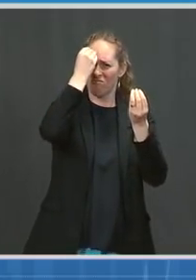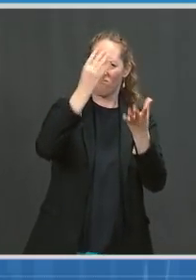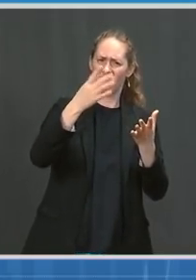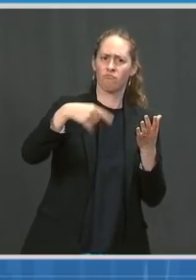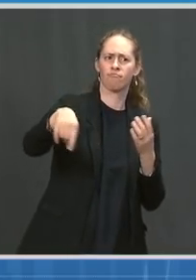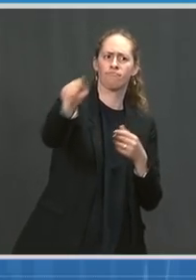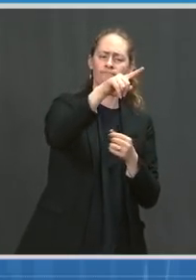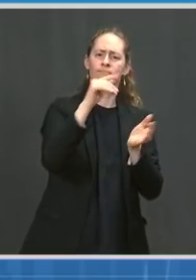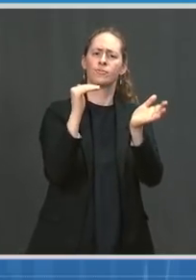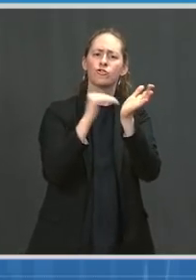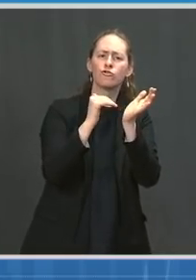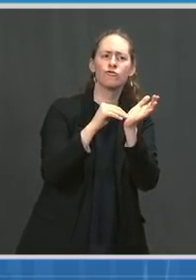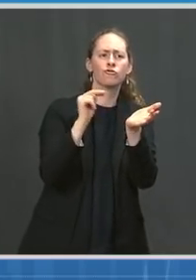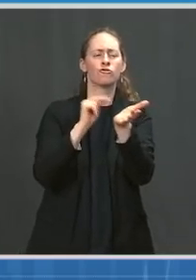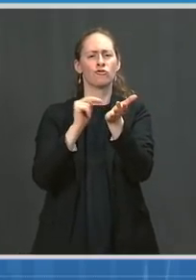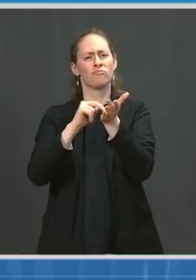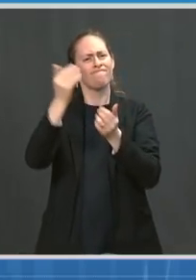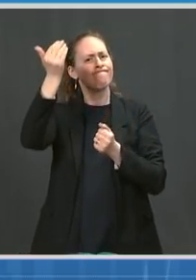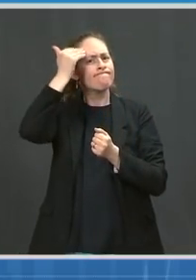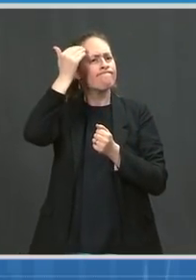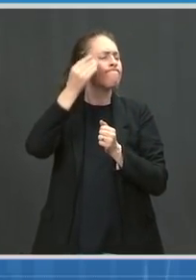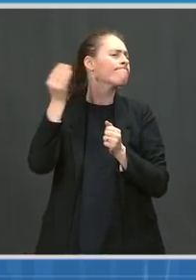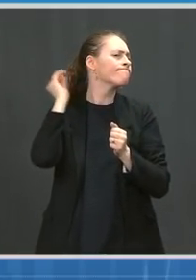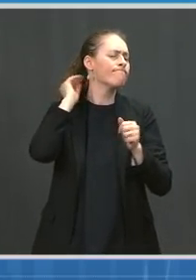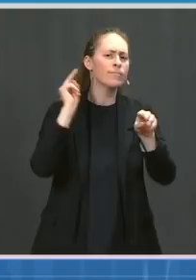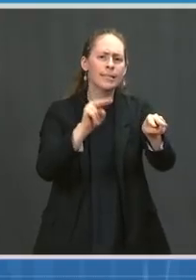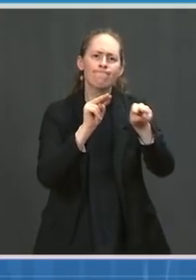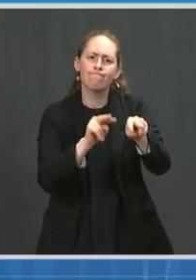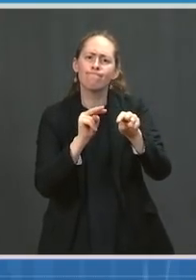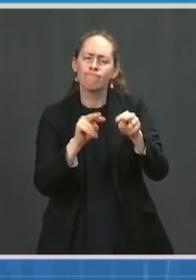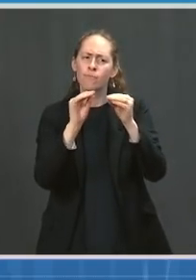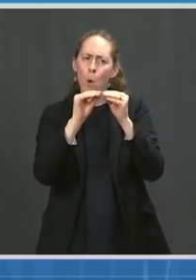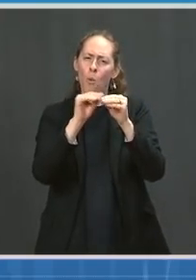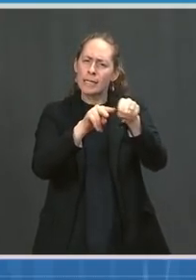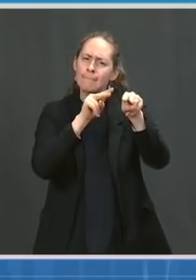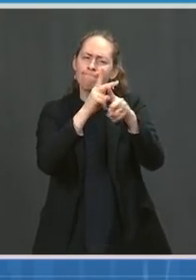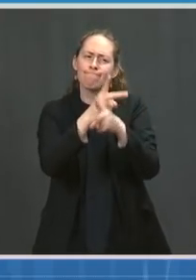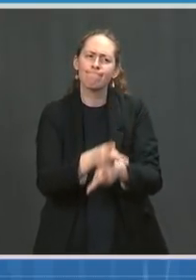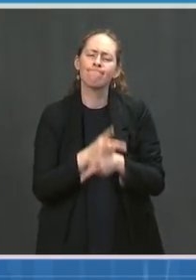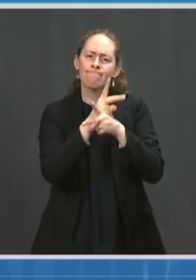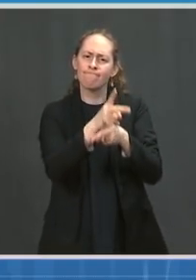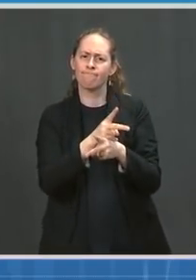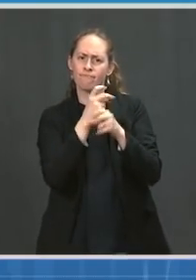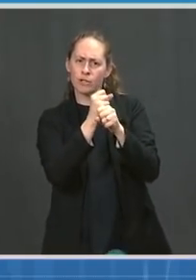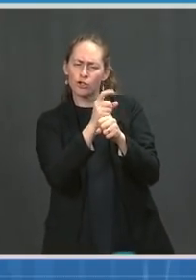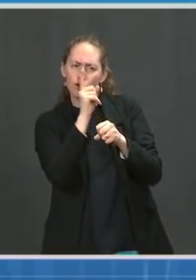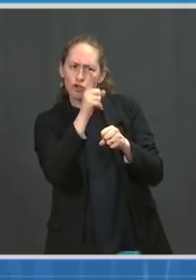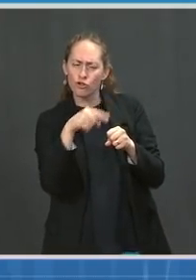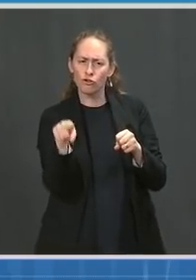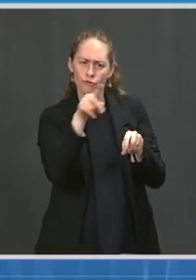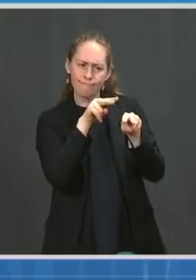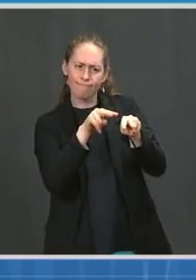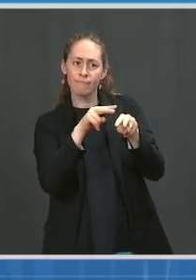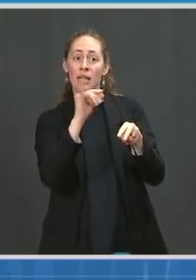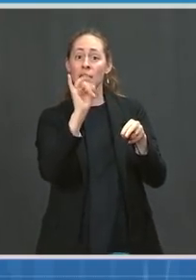on the lookout for these rare events post-vaccination and to make sure that they are treating patients appropriately.